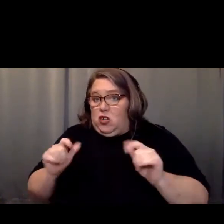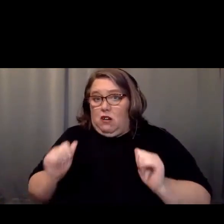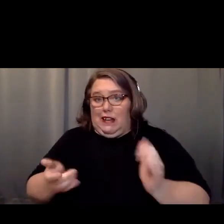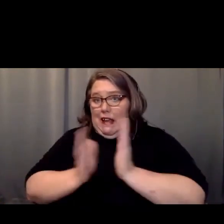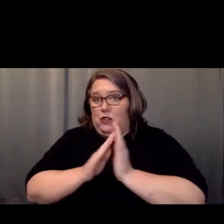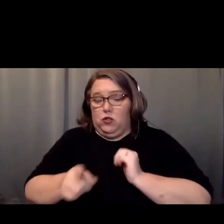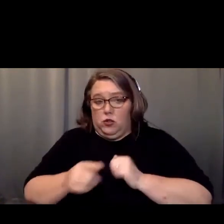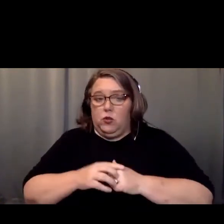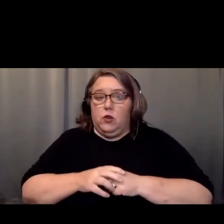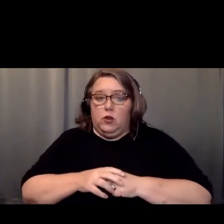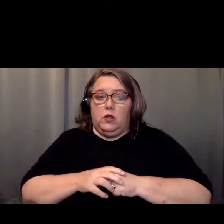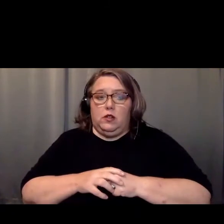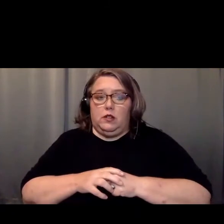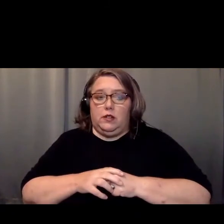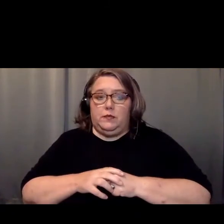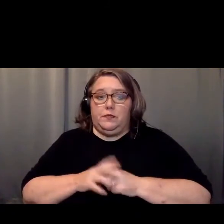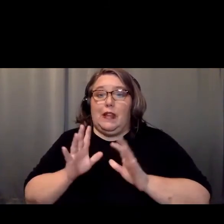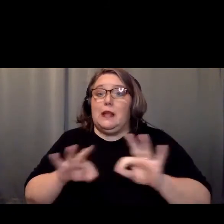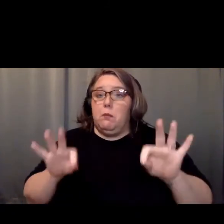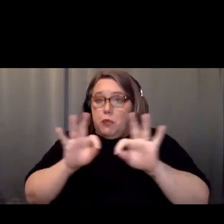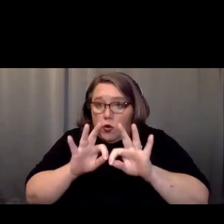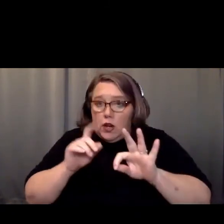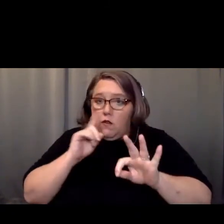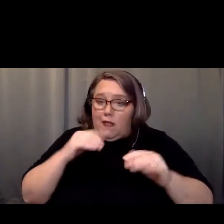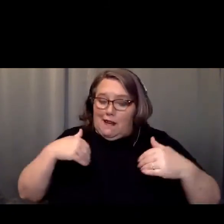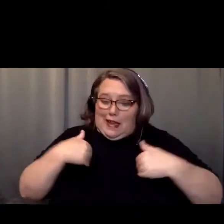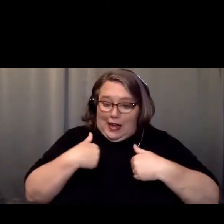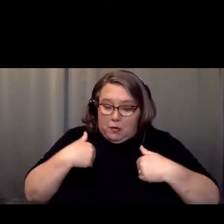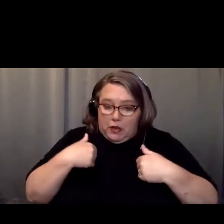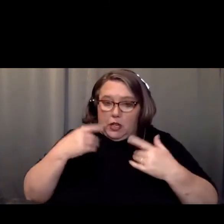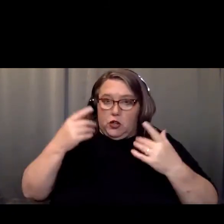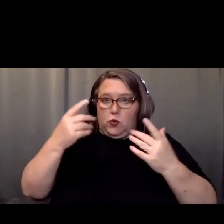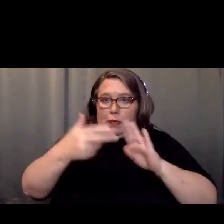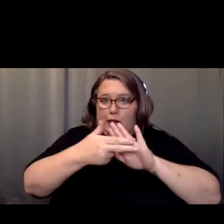It's very important that in order for your animal to be considered a service animal,